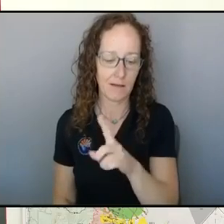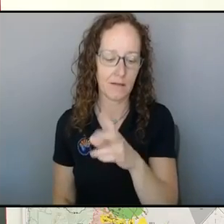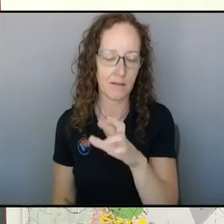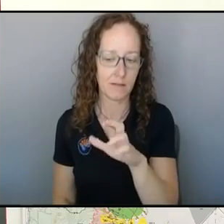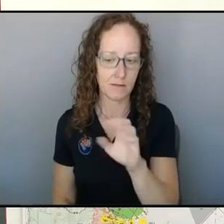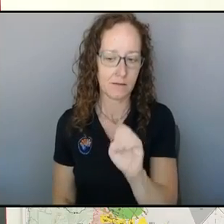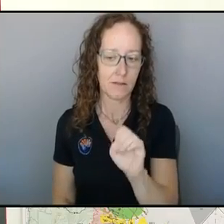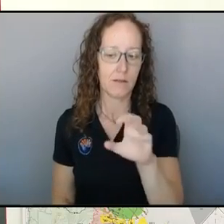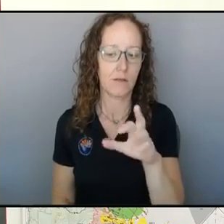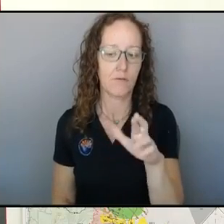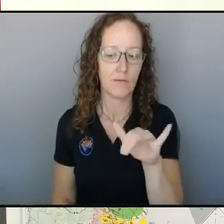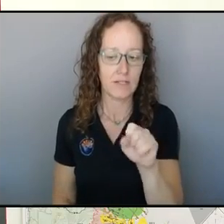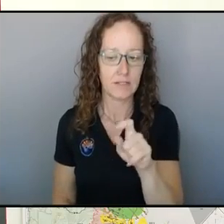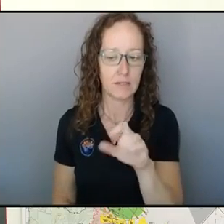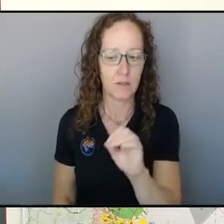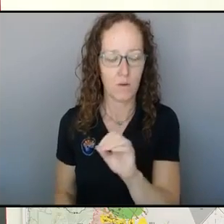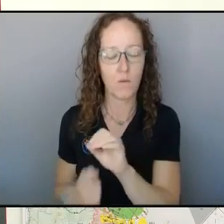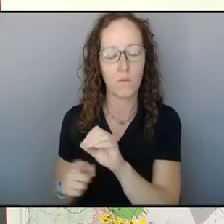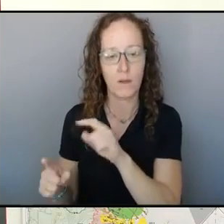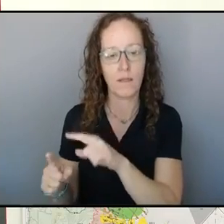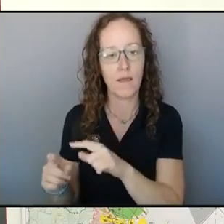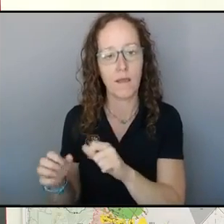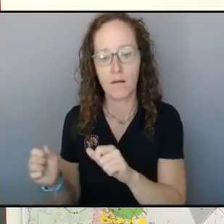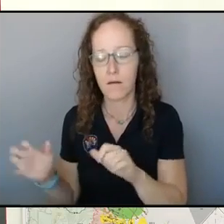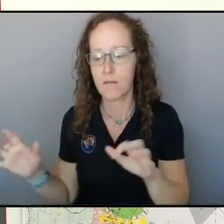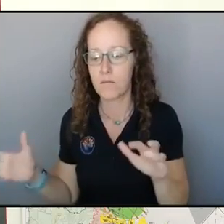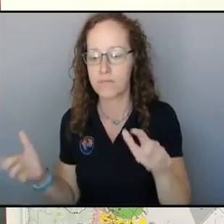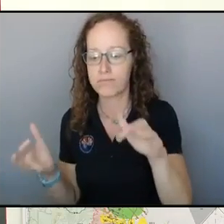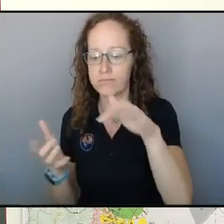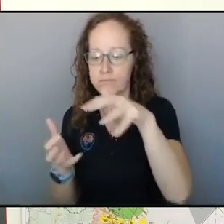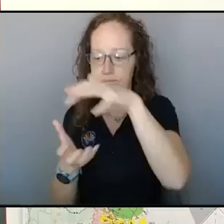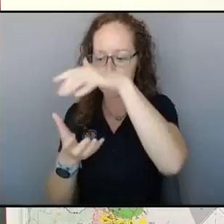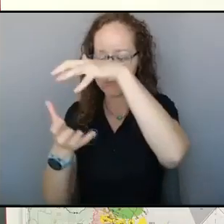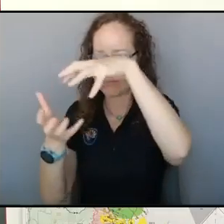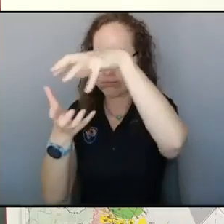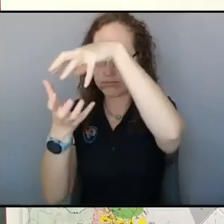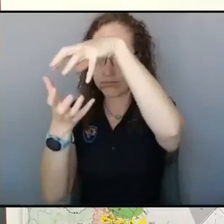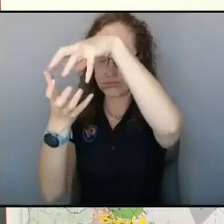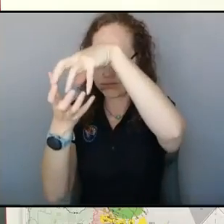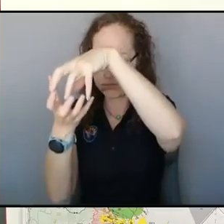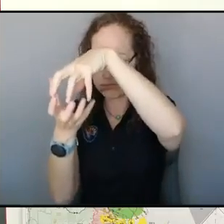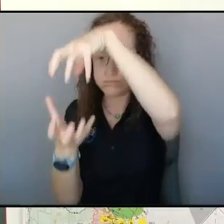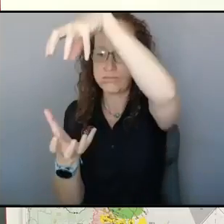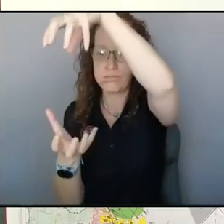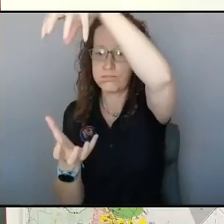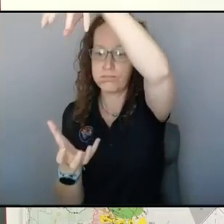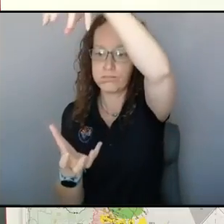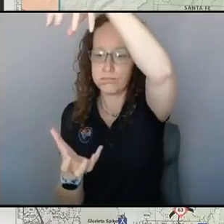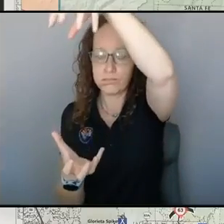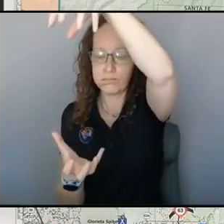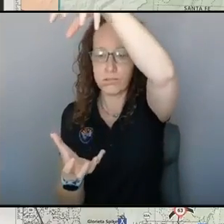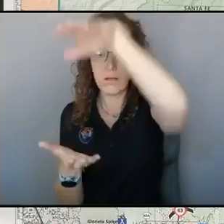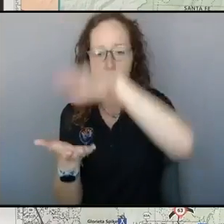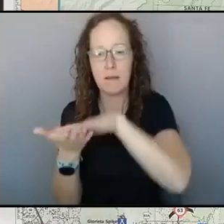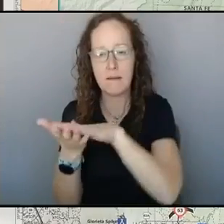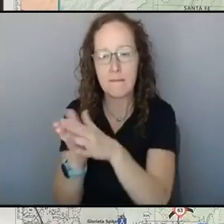up. They kind of get their energy going and once they kind of get mature enough. They grow up enough that they're